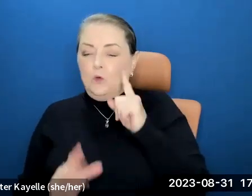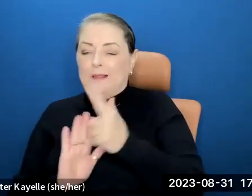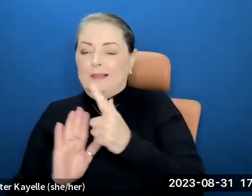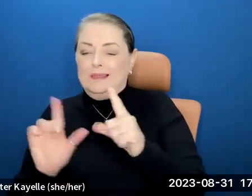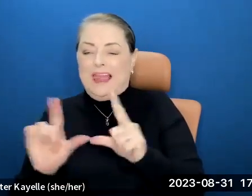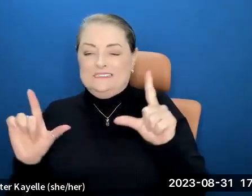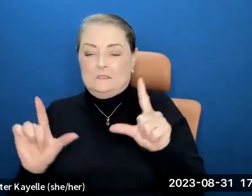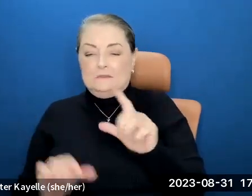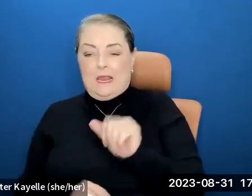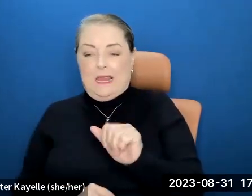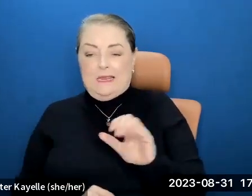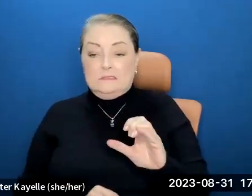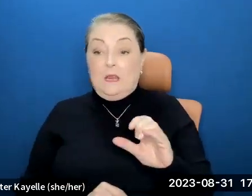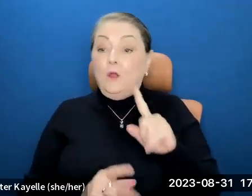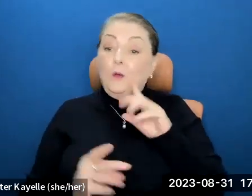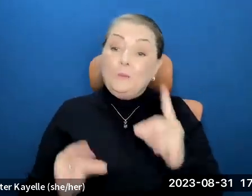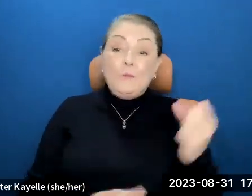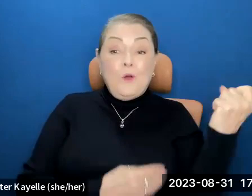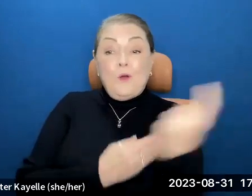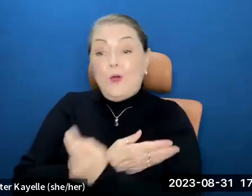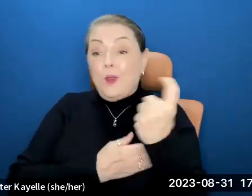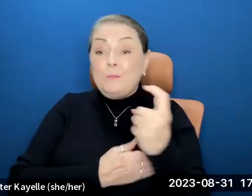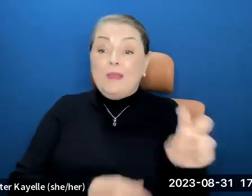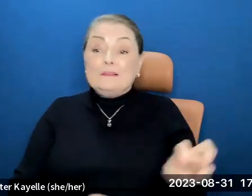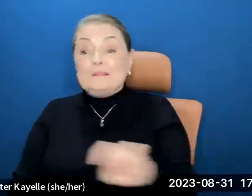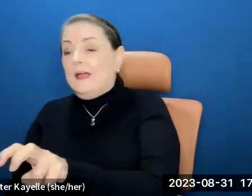it's not going to transfer or just automatically slide over you need to apply we need your